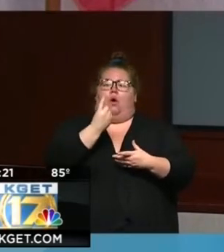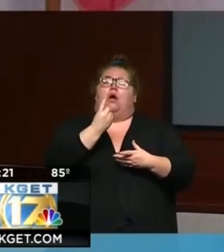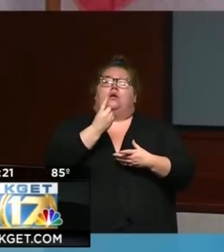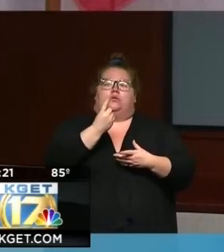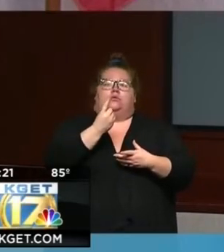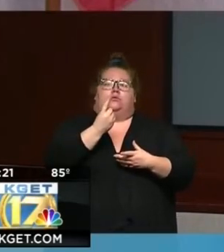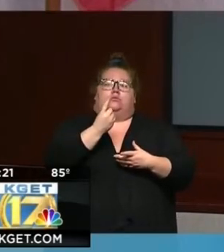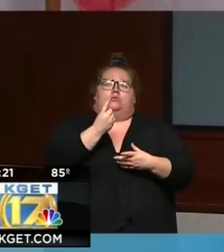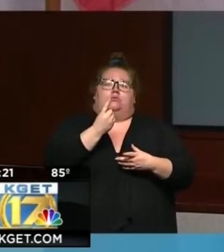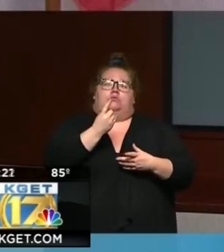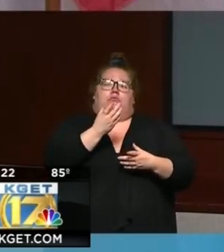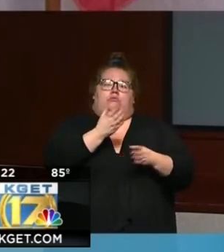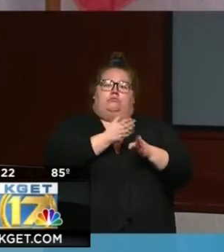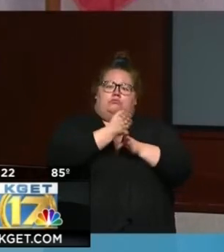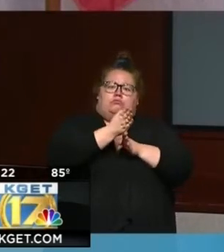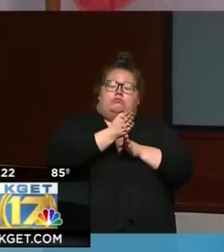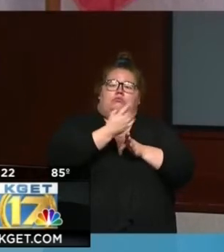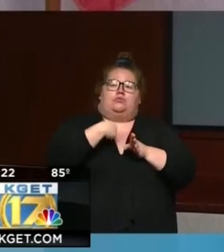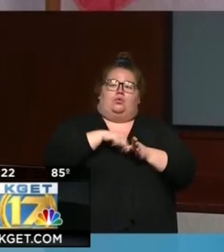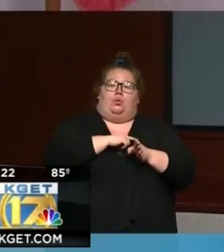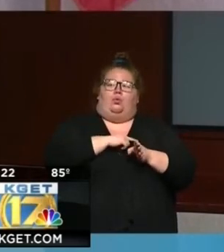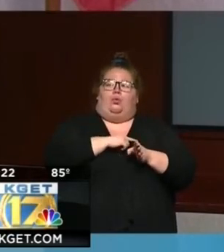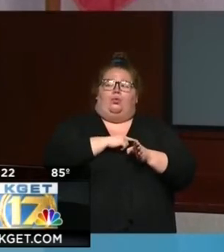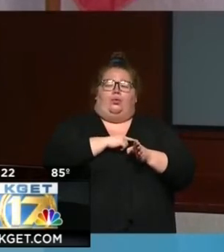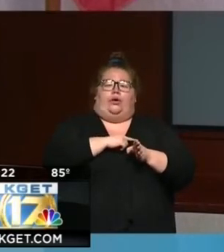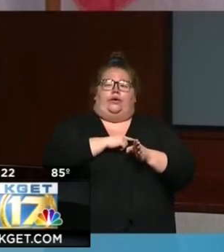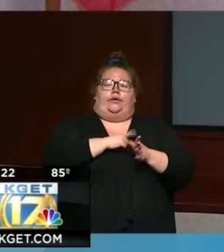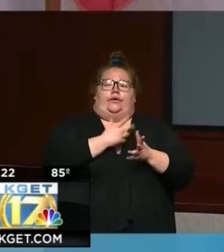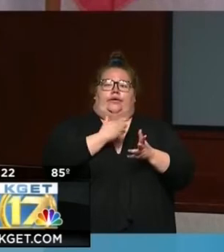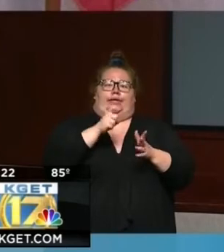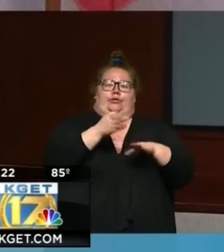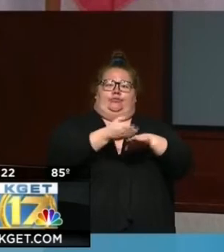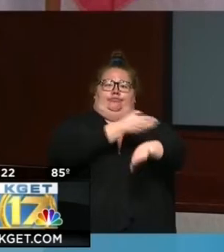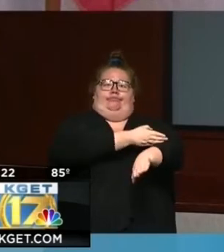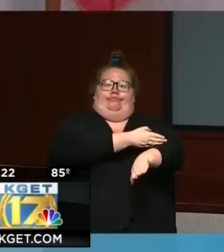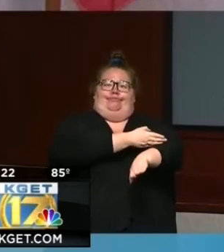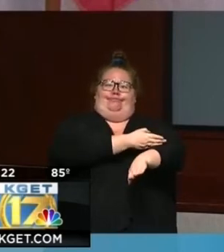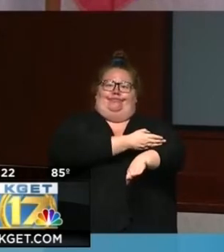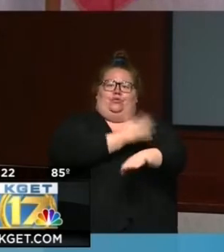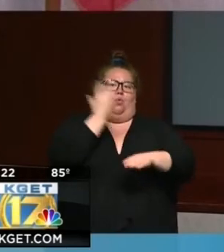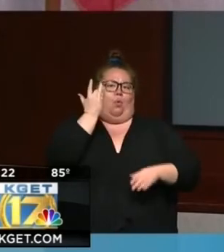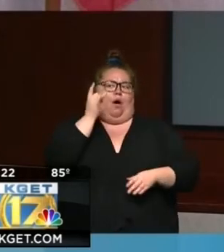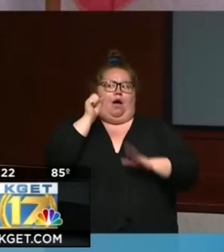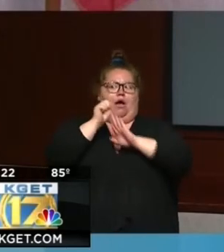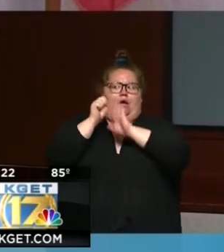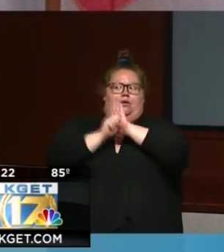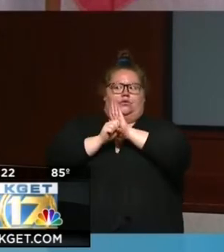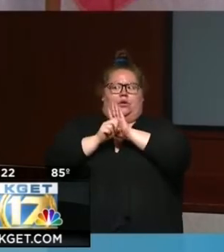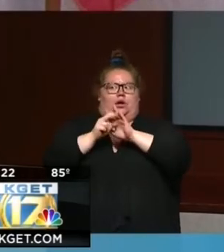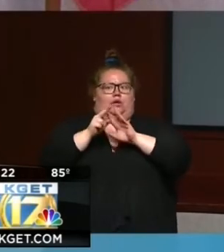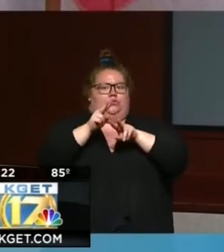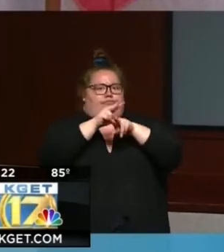THAT AND STATE HAS ACTED. THIS IS THE ONE AREA WE ARE EXCEEDING THE STATE'S REQUIREMENT AND THAT GOT US ON